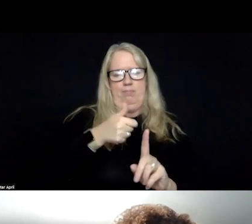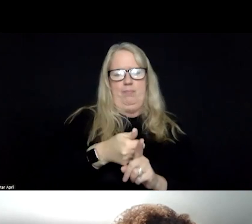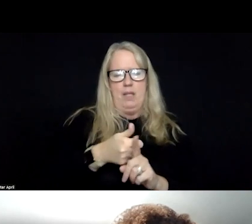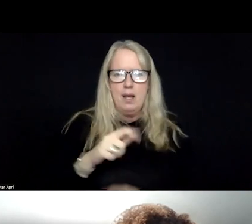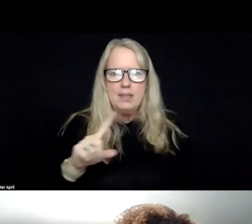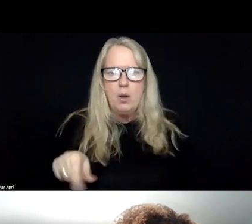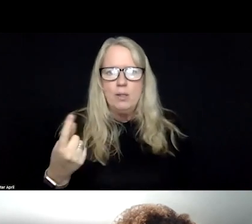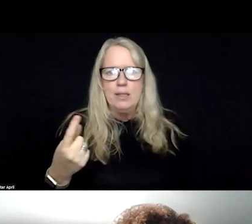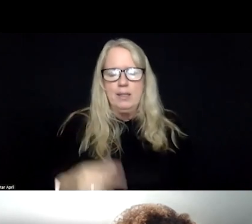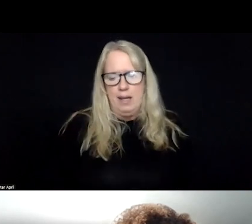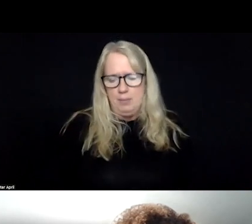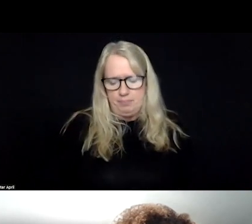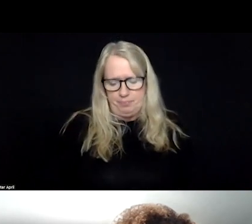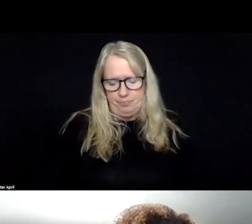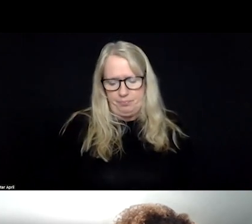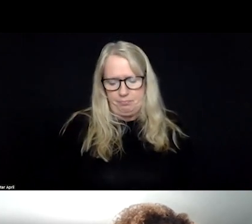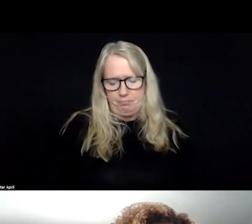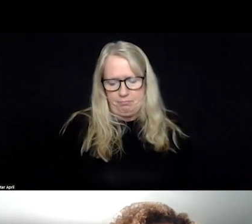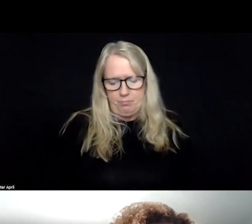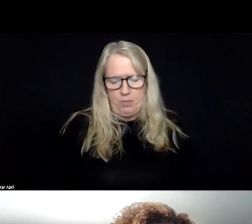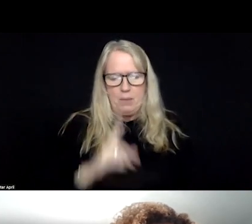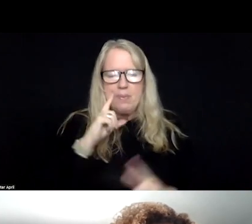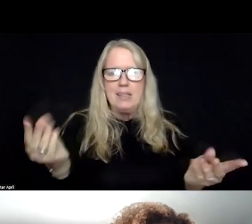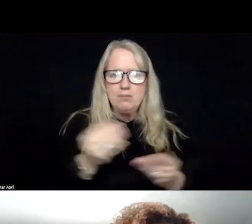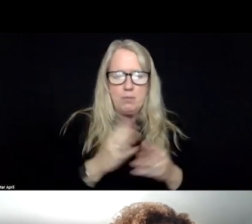HE SAID THEY EXCHANGE BETWEEN A PERSON REACHING OUT TO A LINE AND